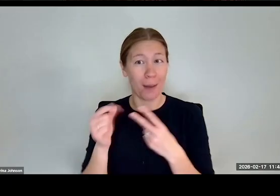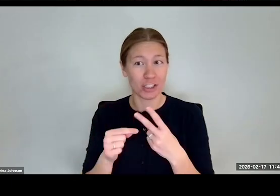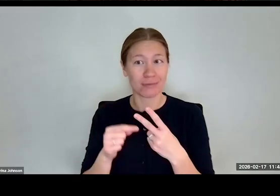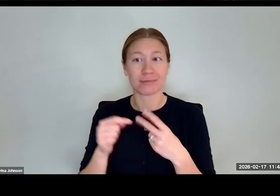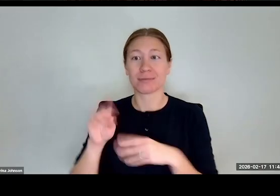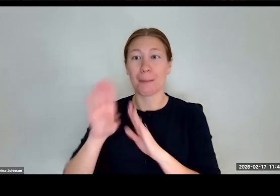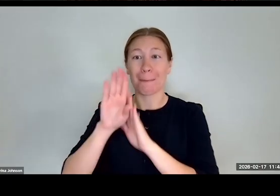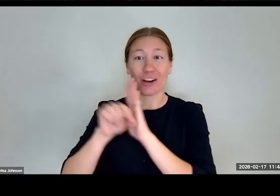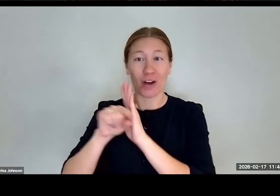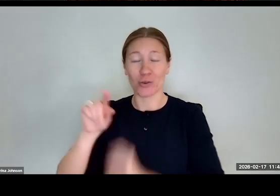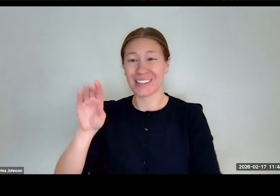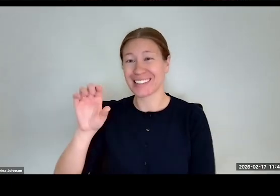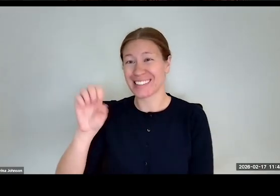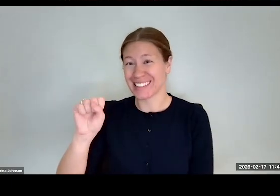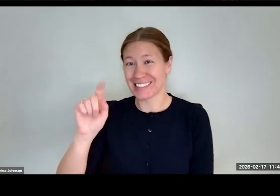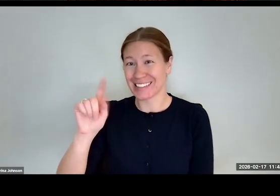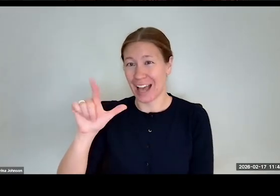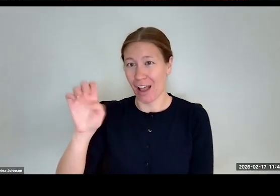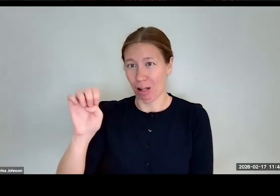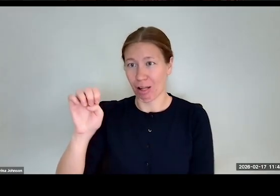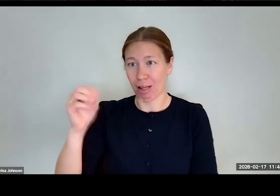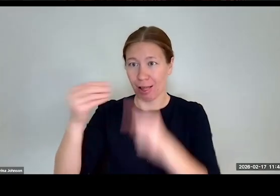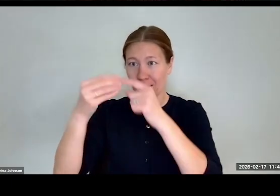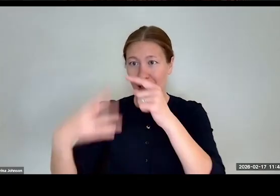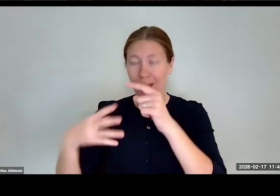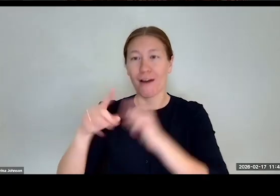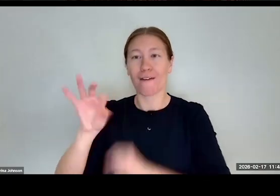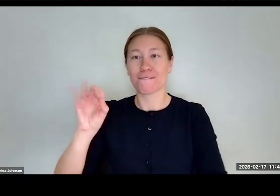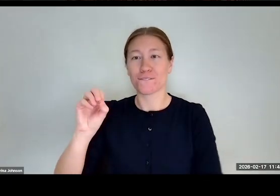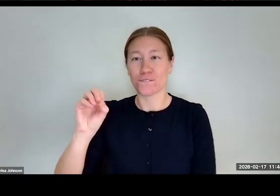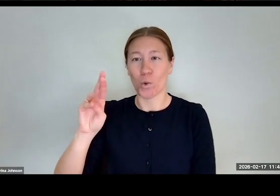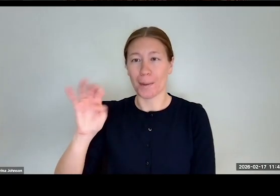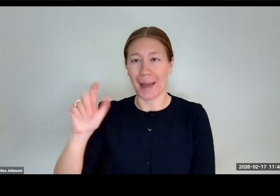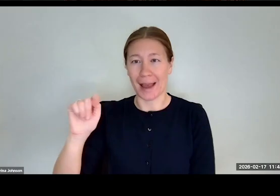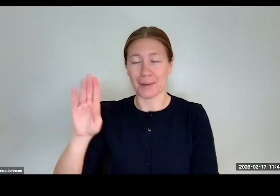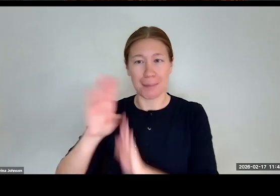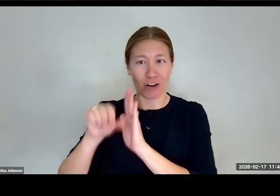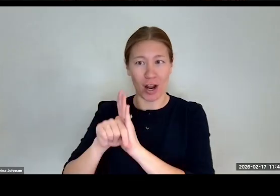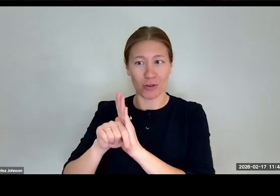and format background from my toolbar ribbon. And here I can add in a picture fill.